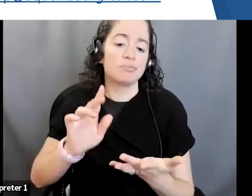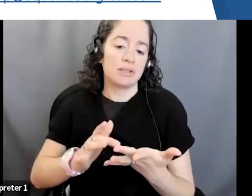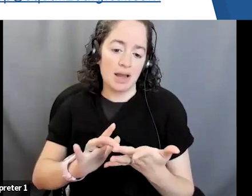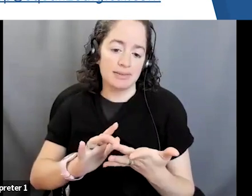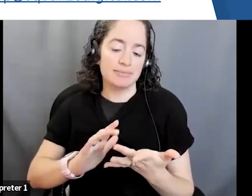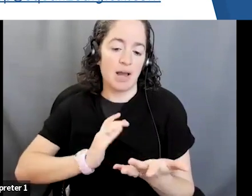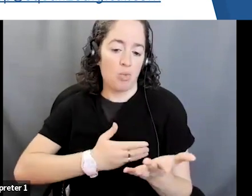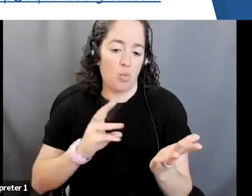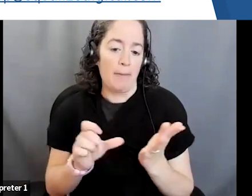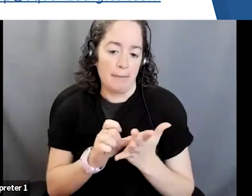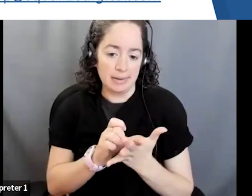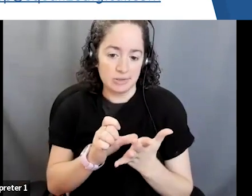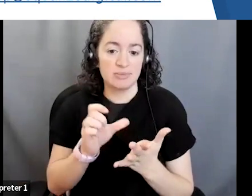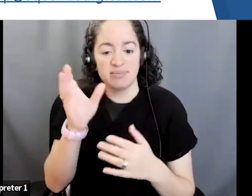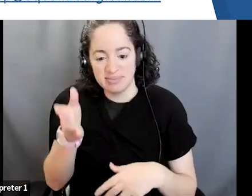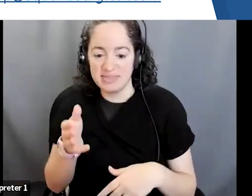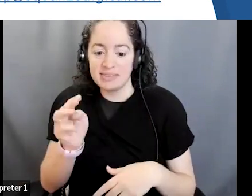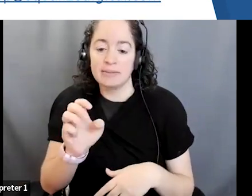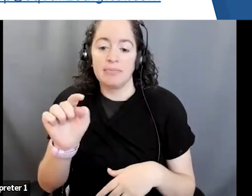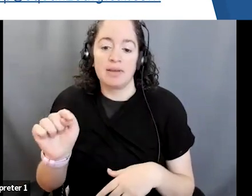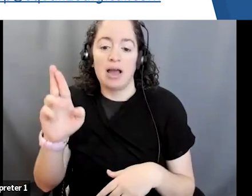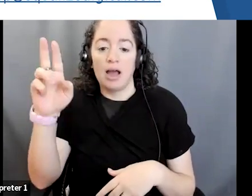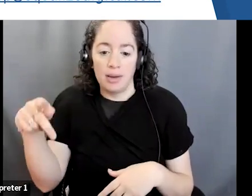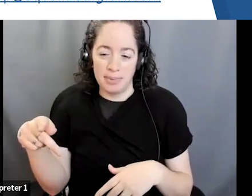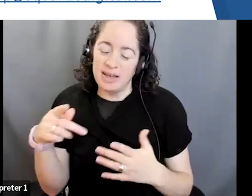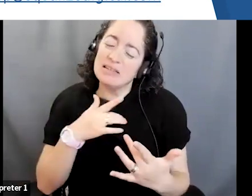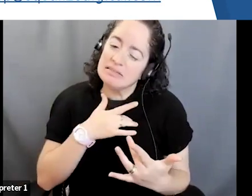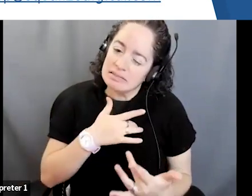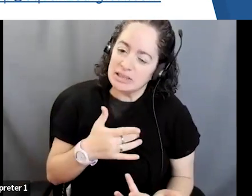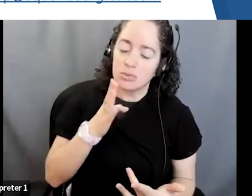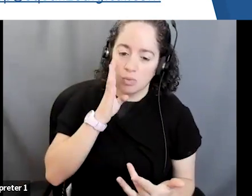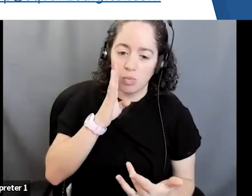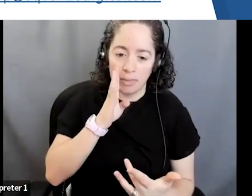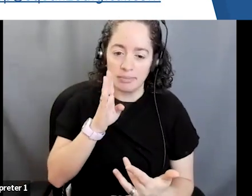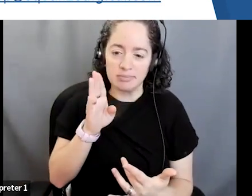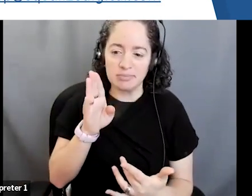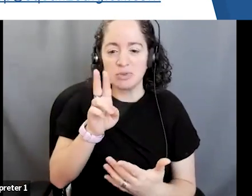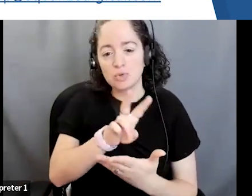This is being recorded. It will take us about two weeks to edit the video,